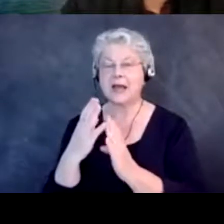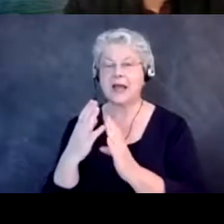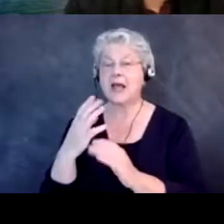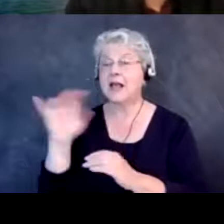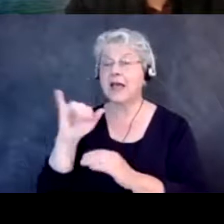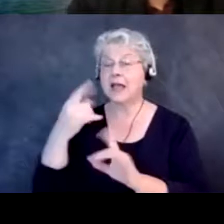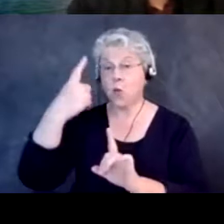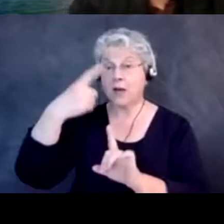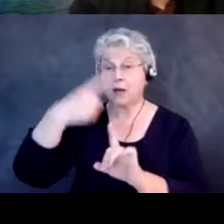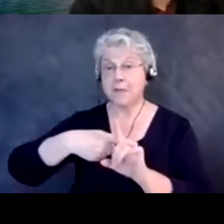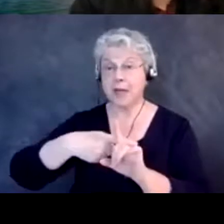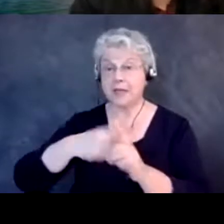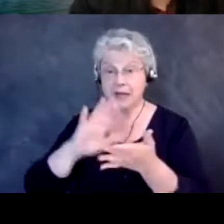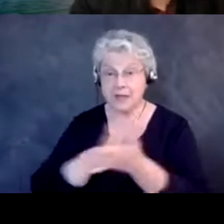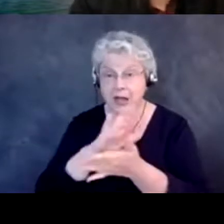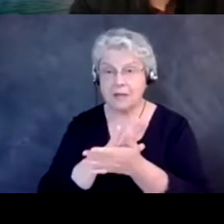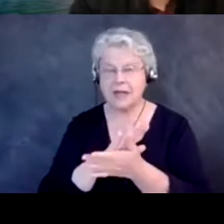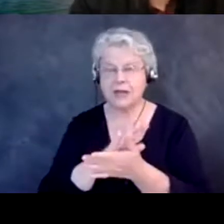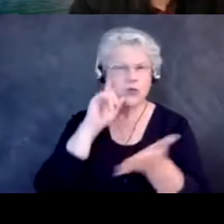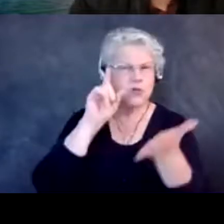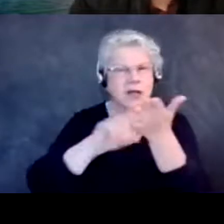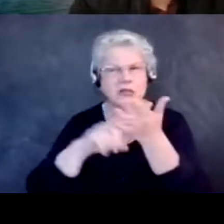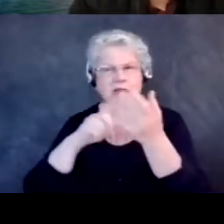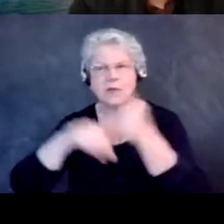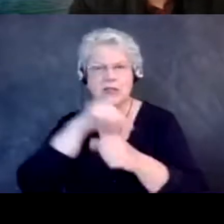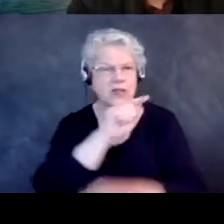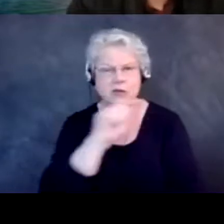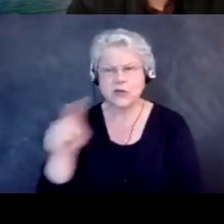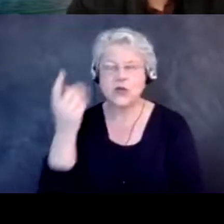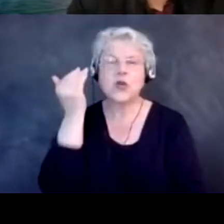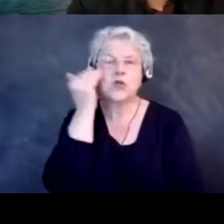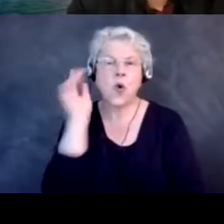you check in with each other to figure out where each item is at. So the first row is action,